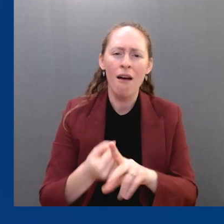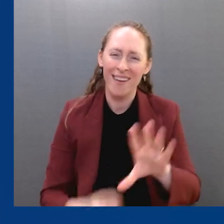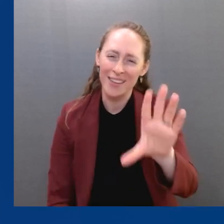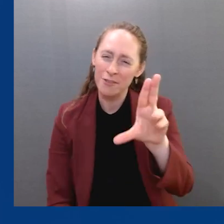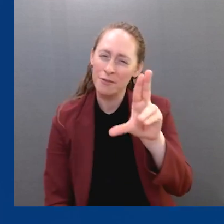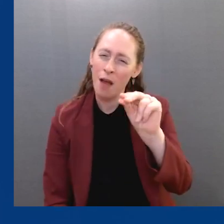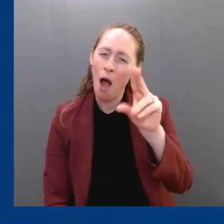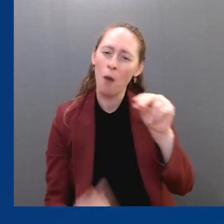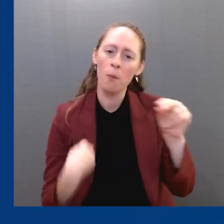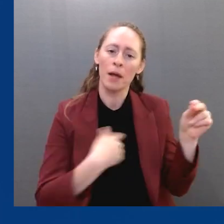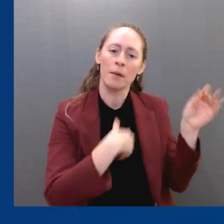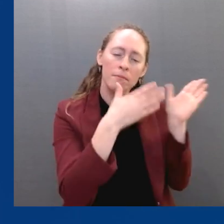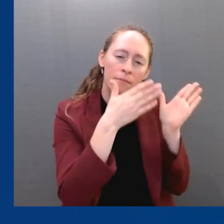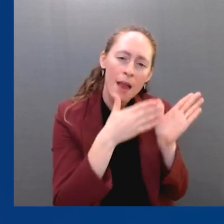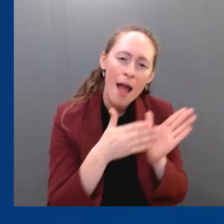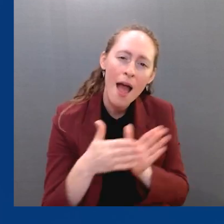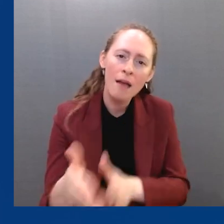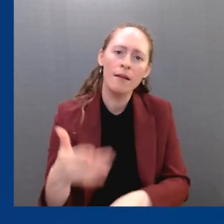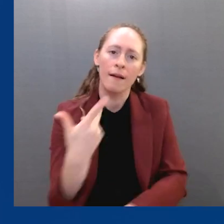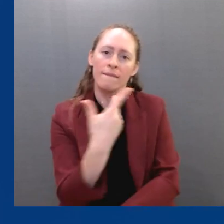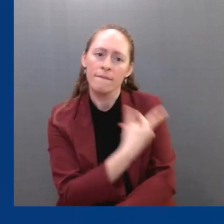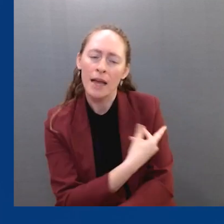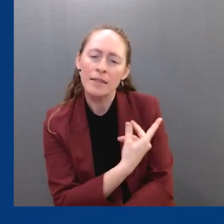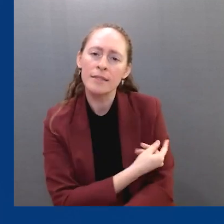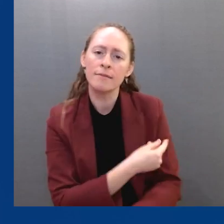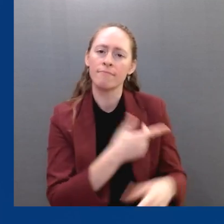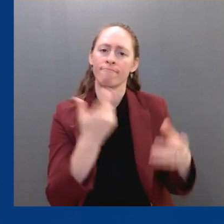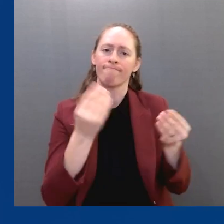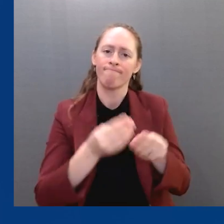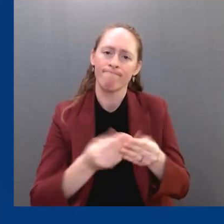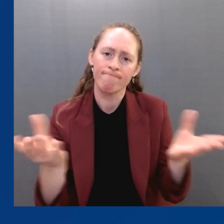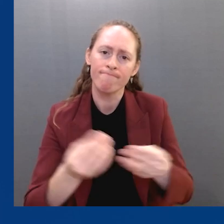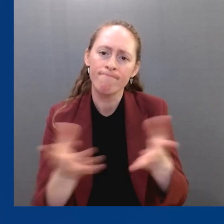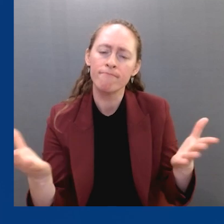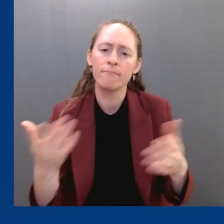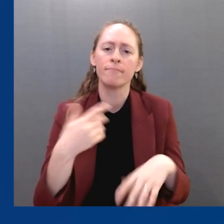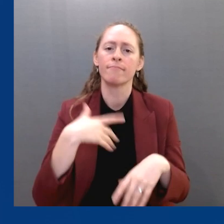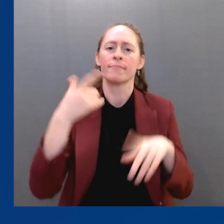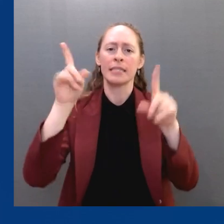and our incredibly focused effort on making sure that treatments and testing are widely available.